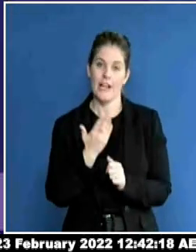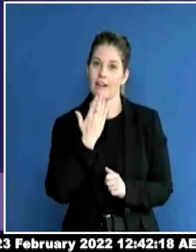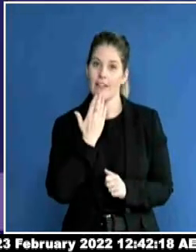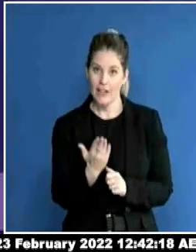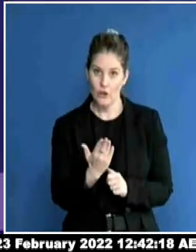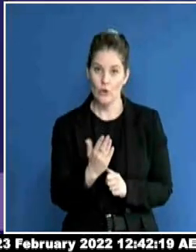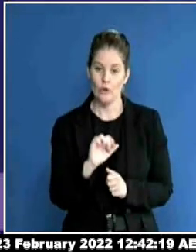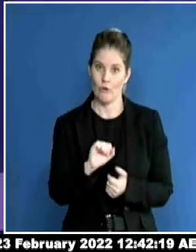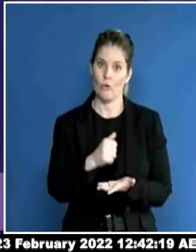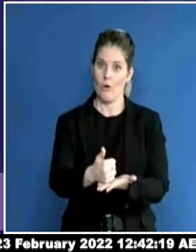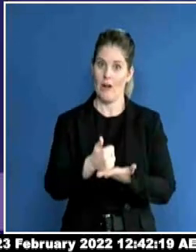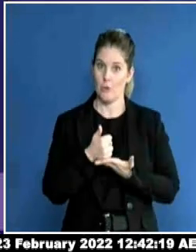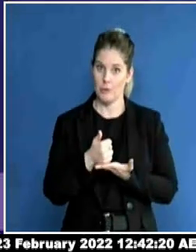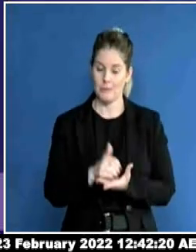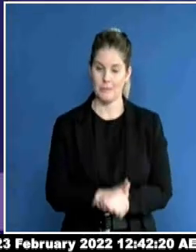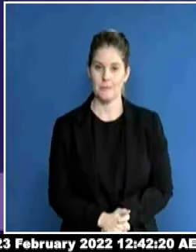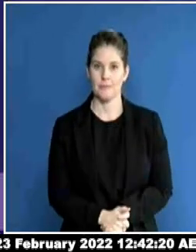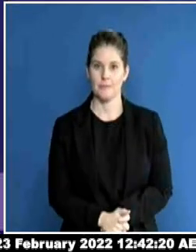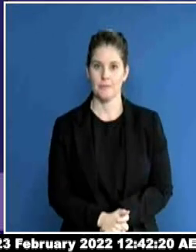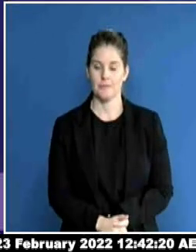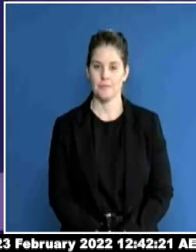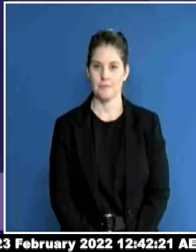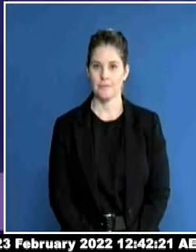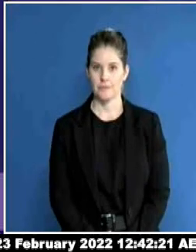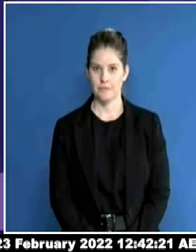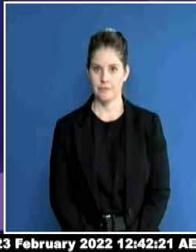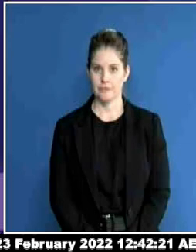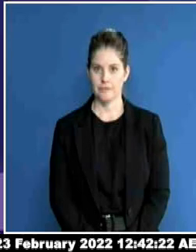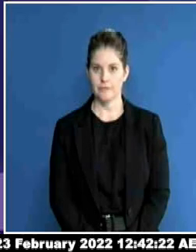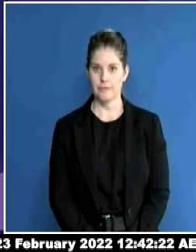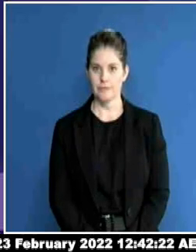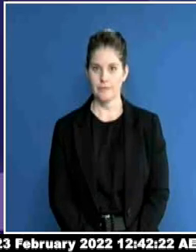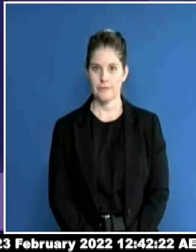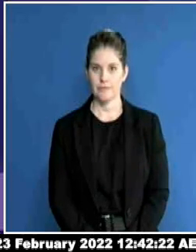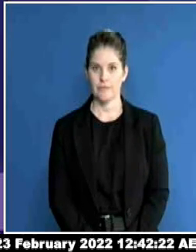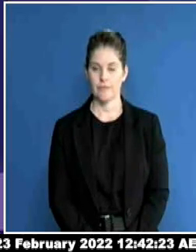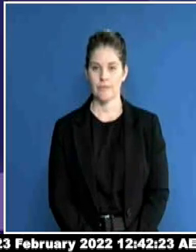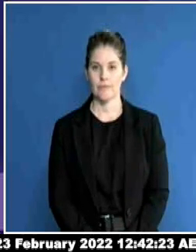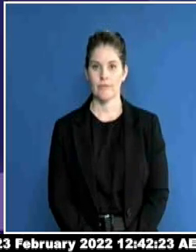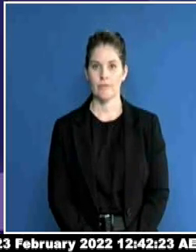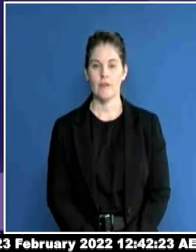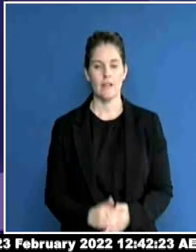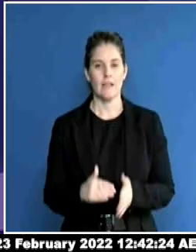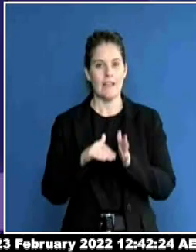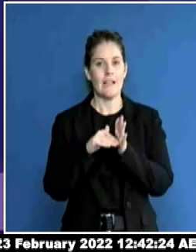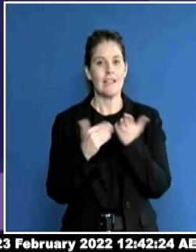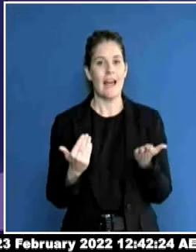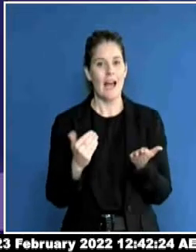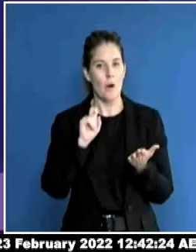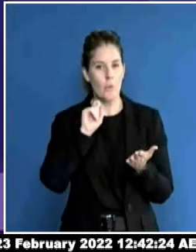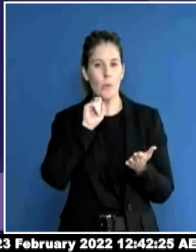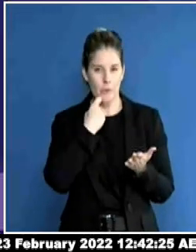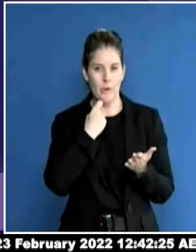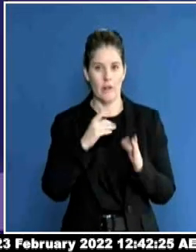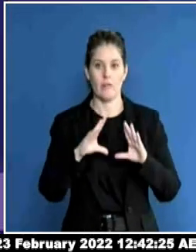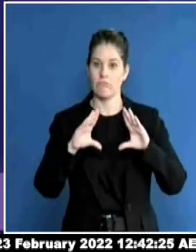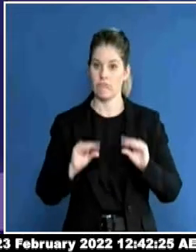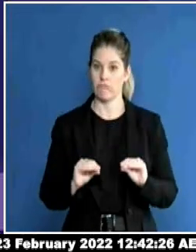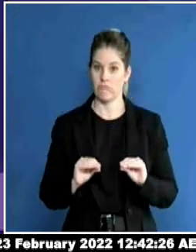Thank you very much. We will now adjourn, shall we say, until 1.35. Then we will resume at 1.35.